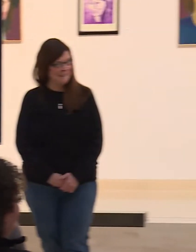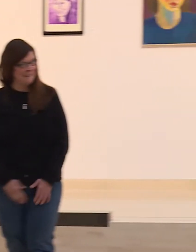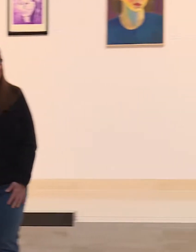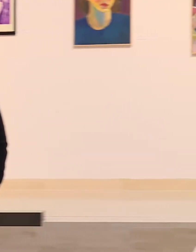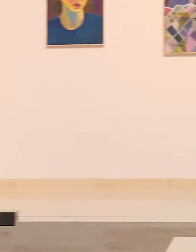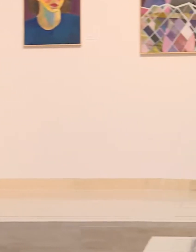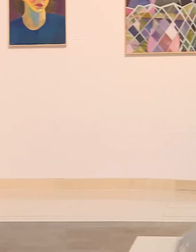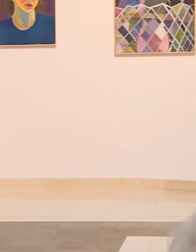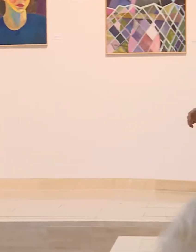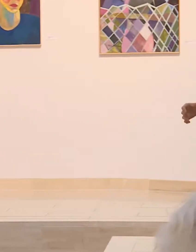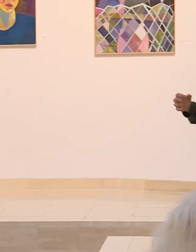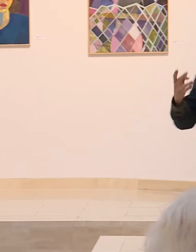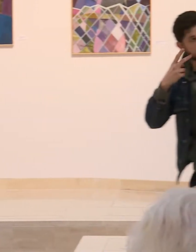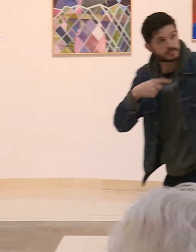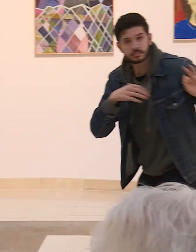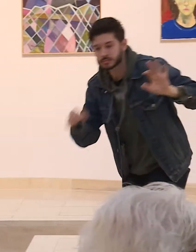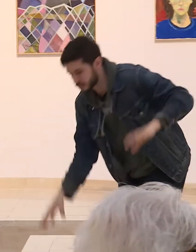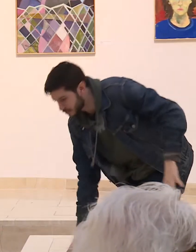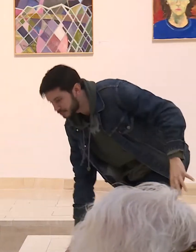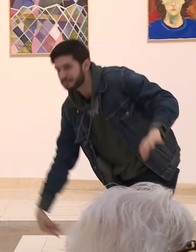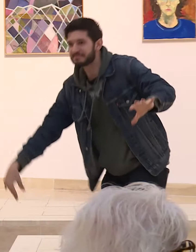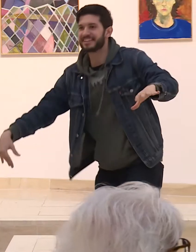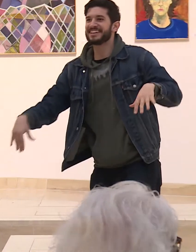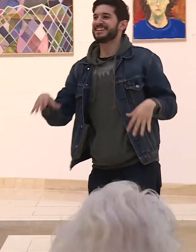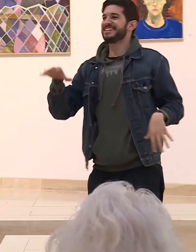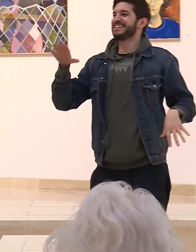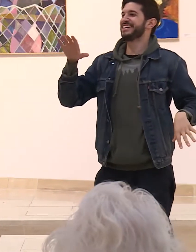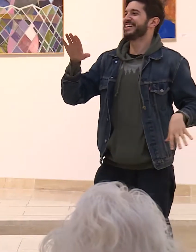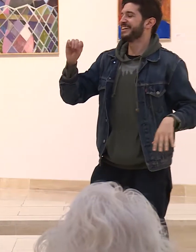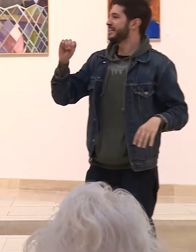Everyone can see me OK? Oh, oh, OK.